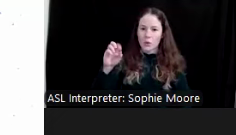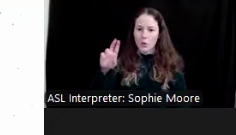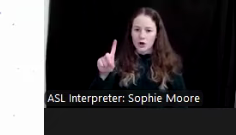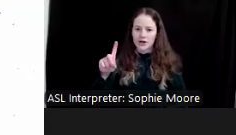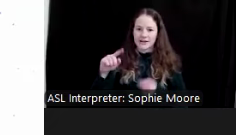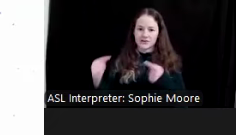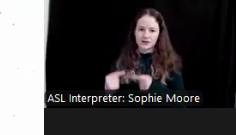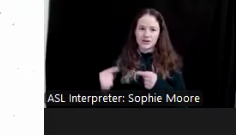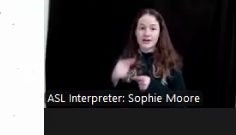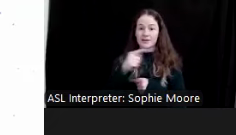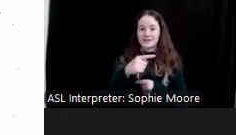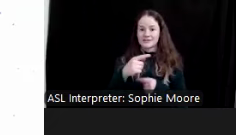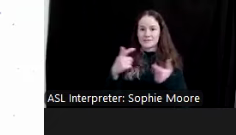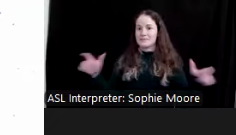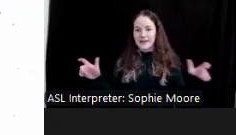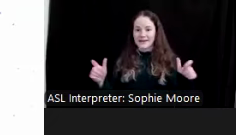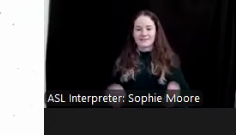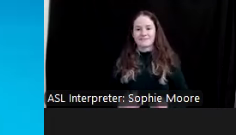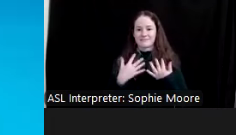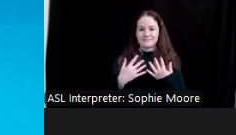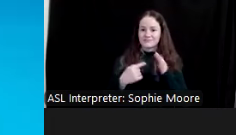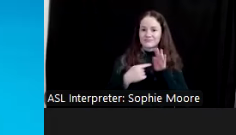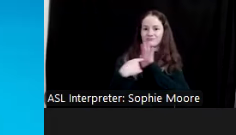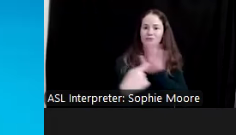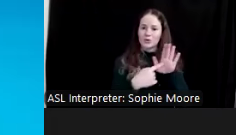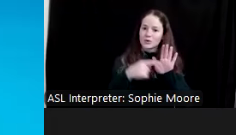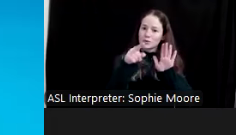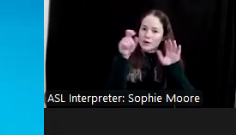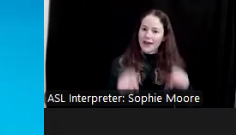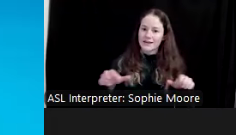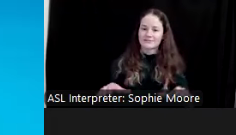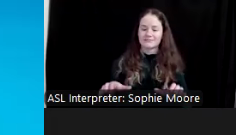available for adaptive sports in our area. And I think it's really important